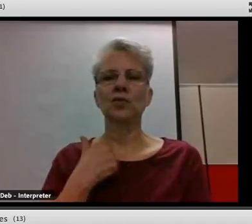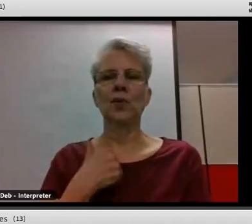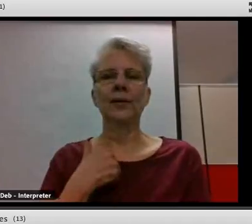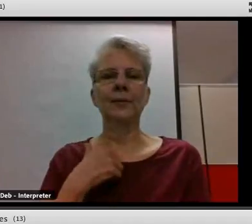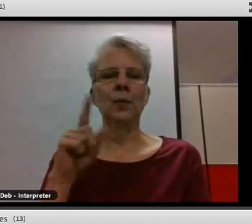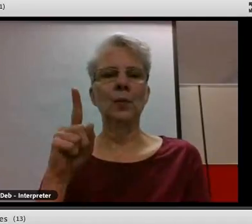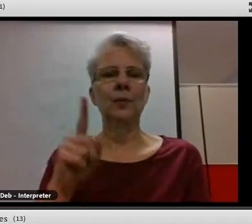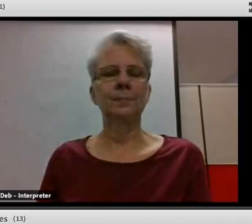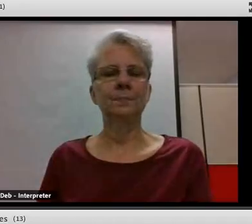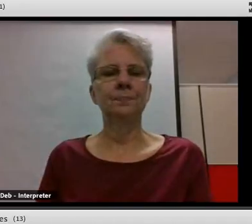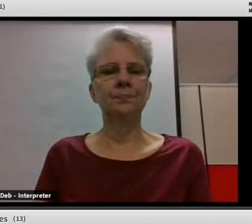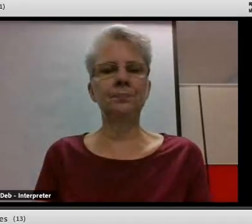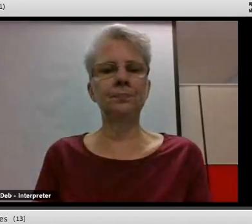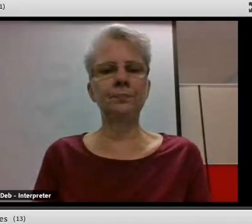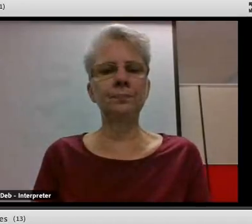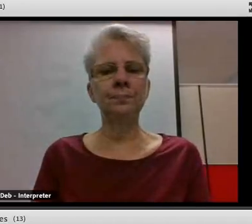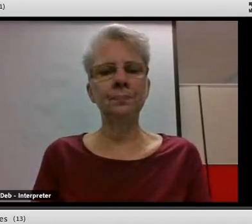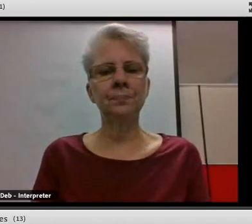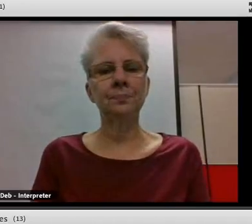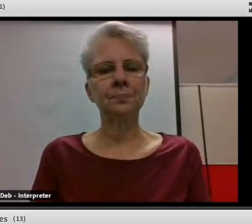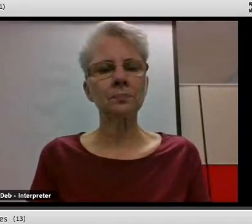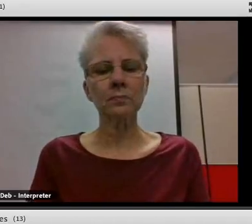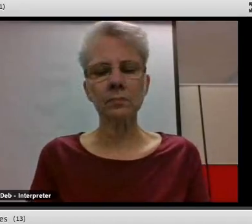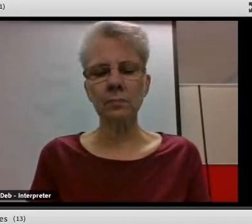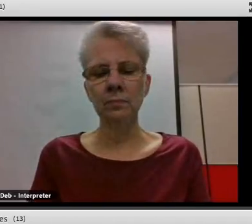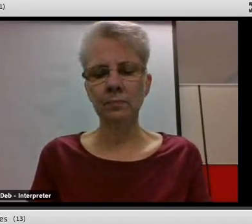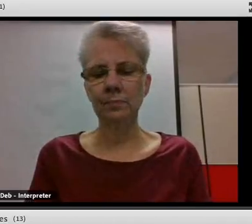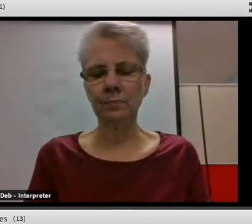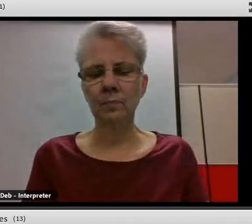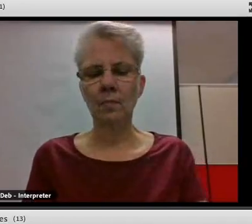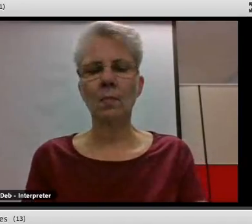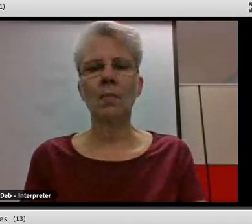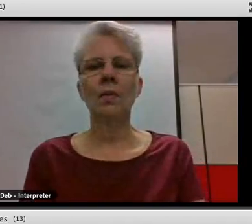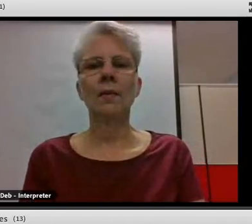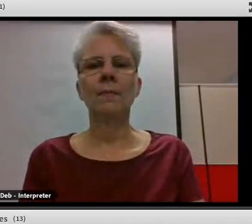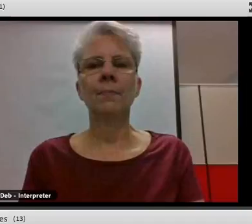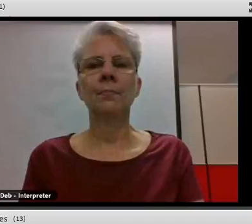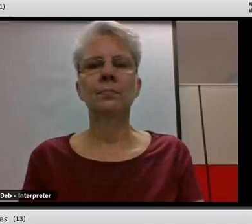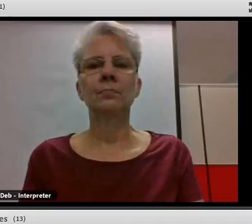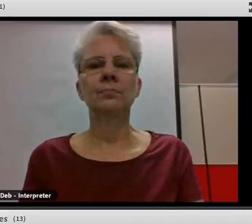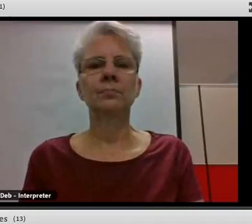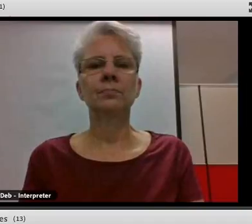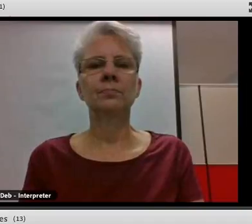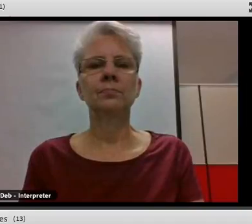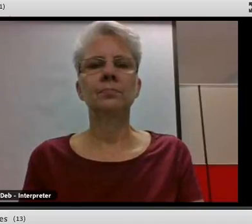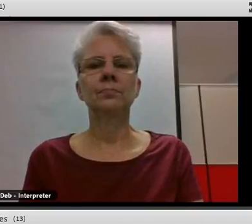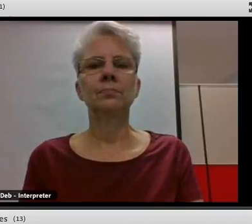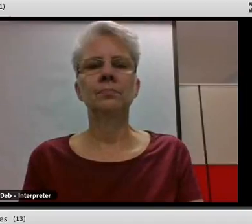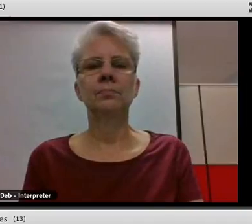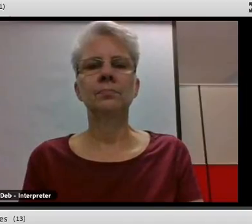There have been some court cases. If you go to ada.gov, you can see a bunch of different,